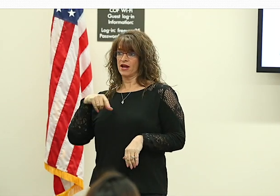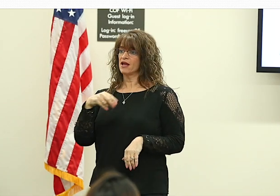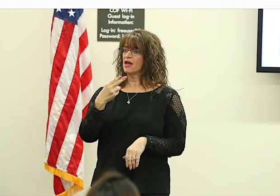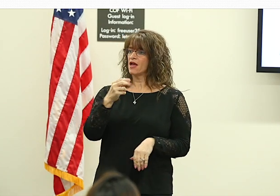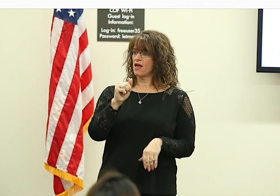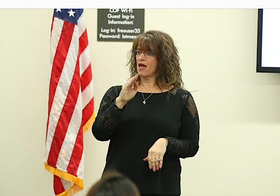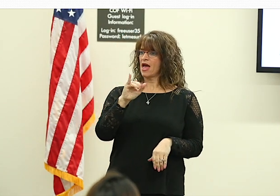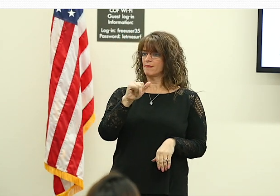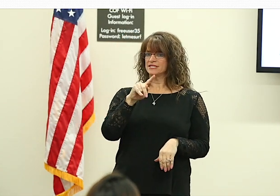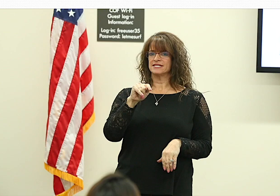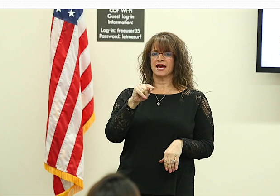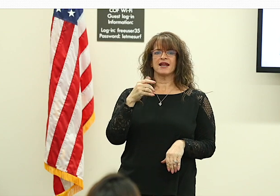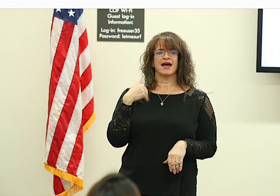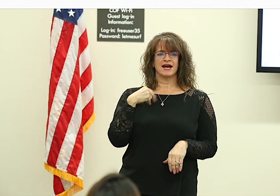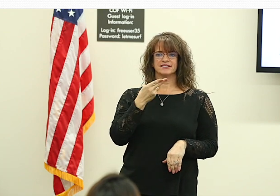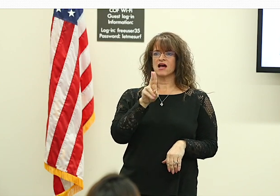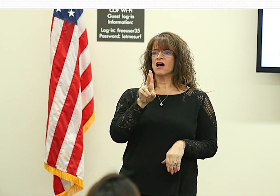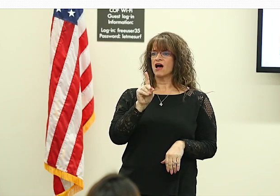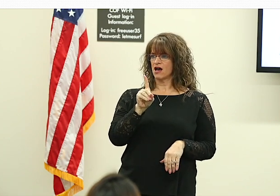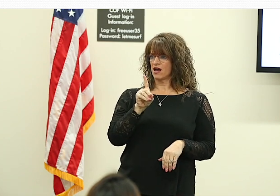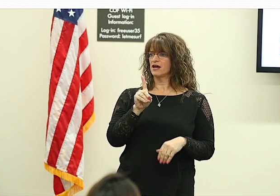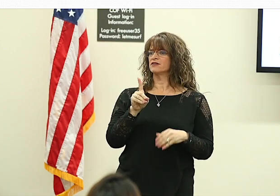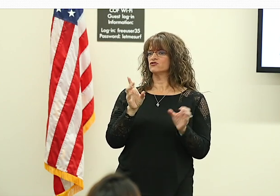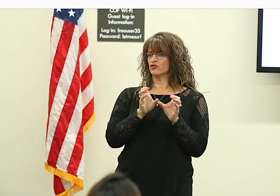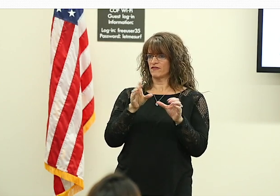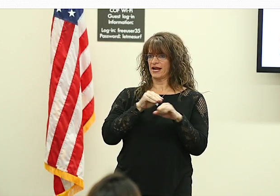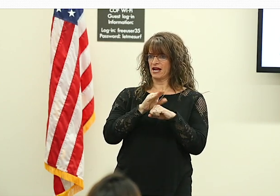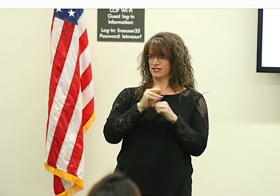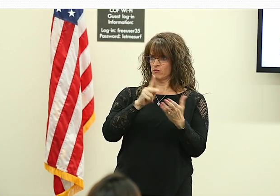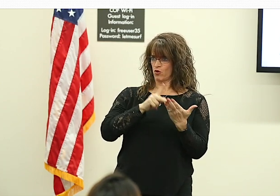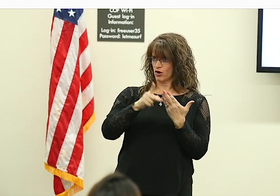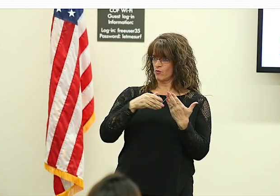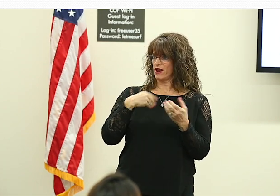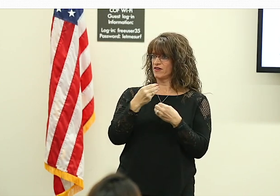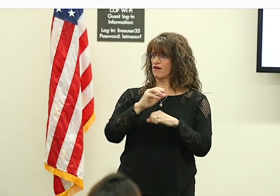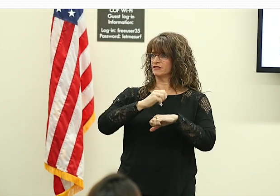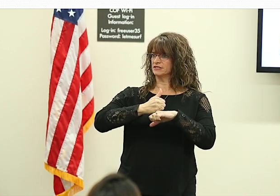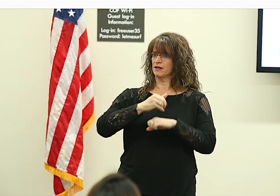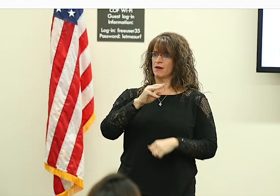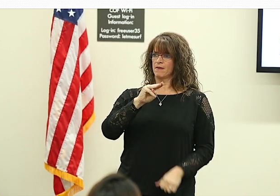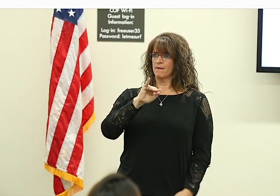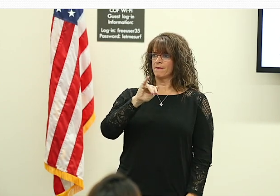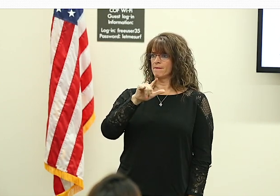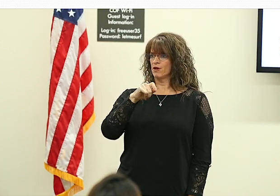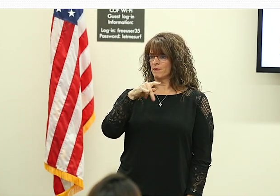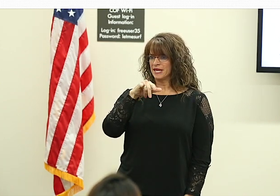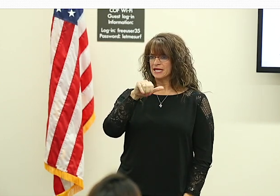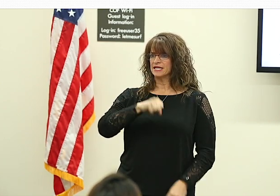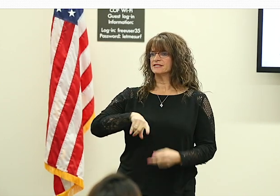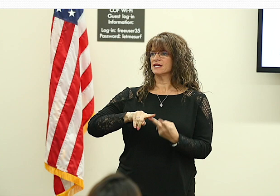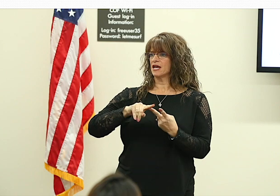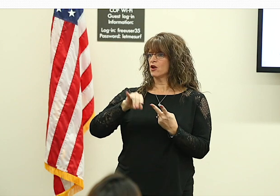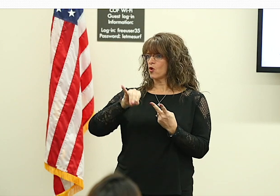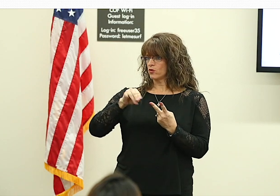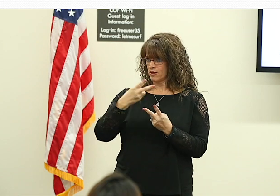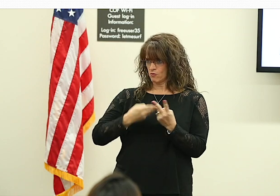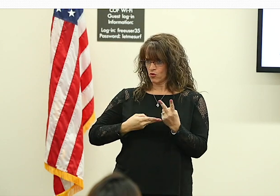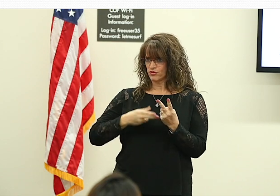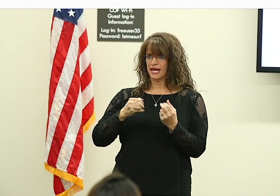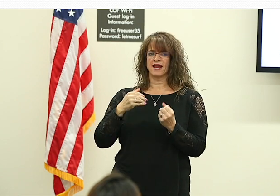a HUD-certified housing counseling program. We have an office in Milpitas and an office in Oakland. They can provide one-on-one counseling.